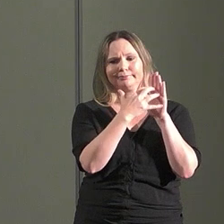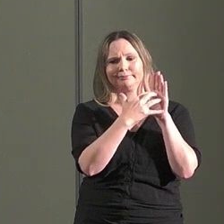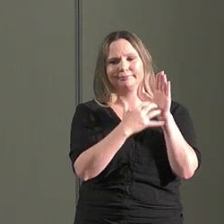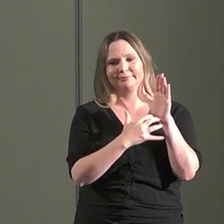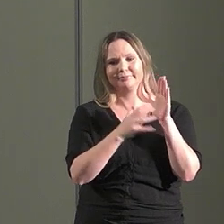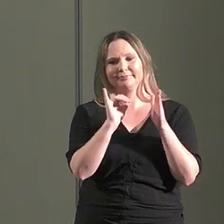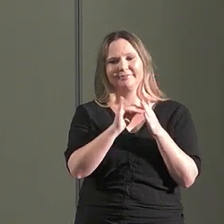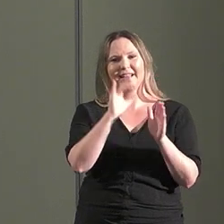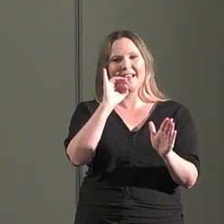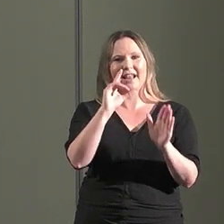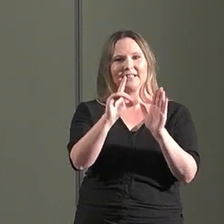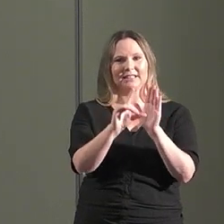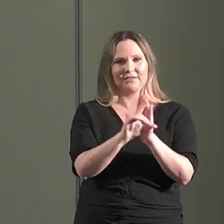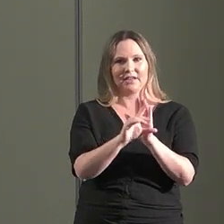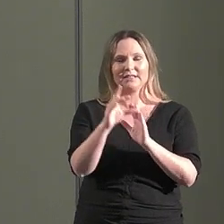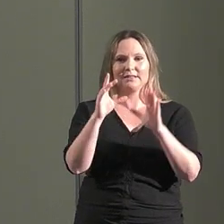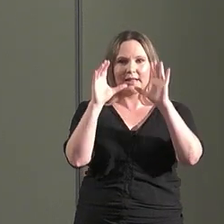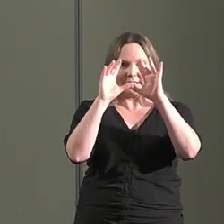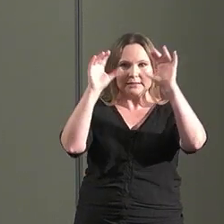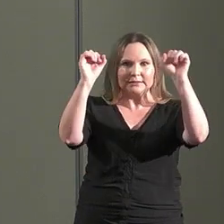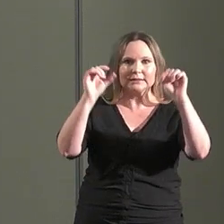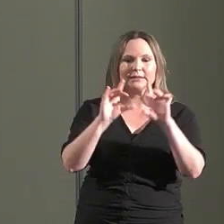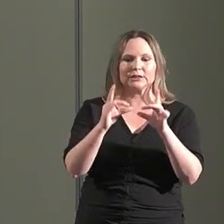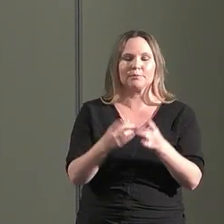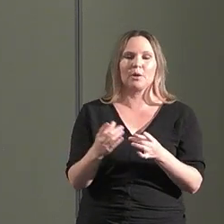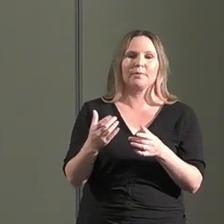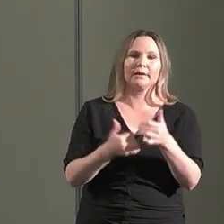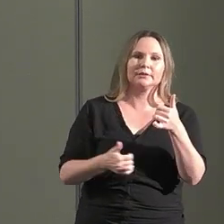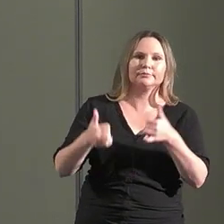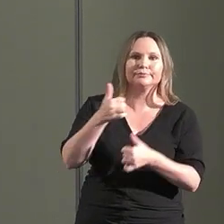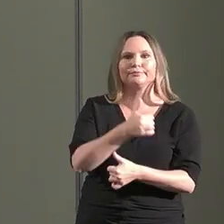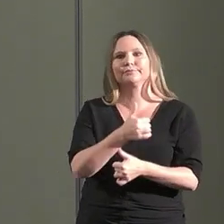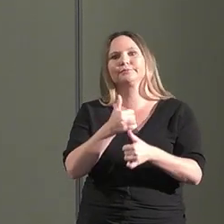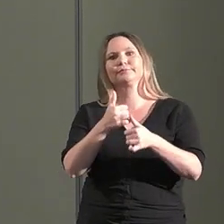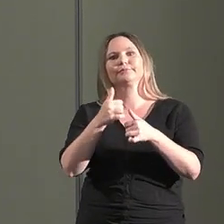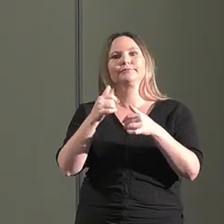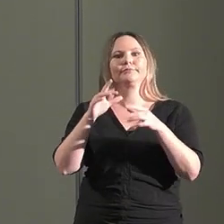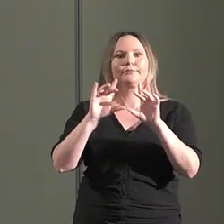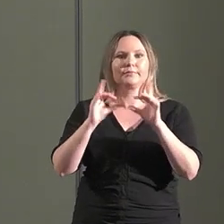That identifies the Dean, Department Chair, administration department head vice Provost